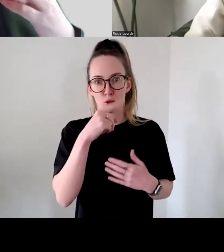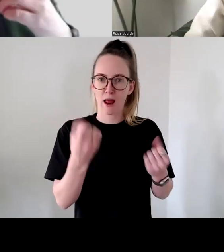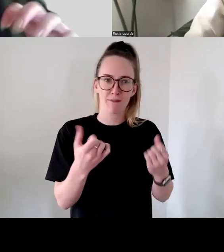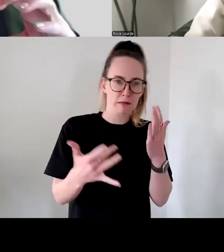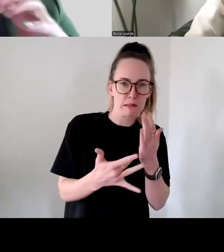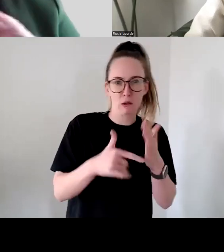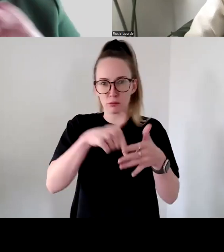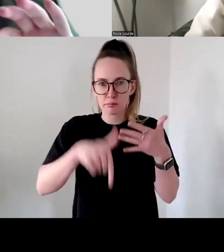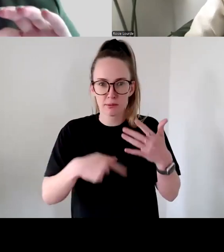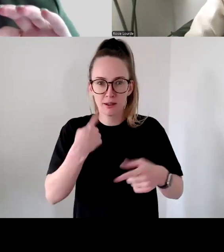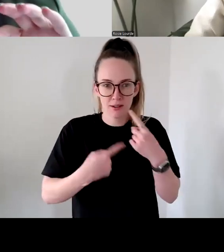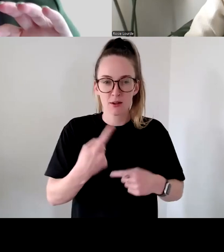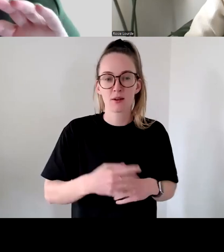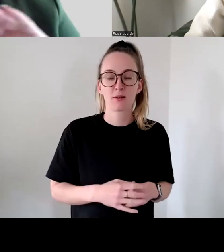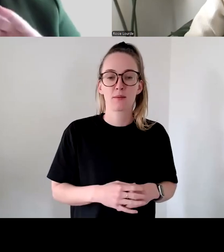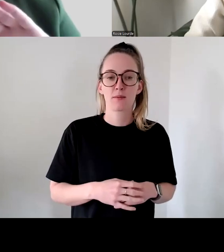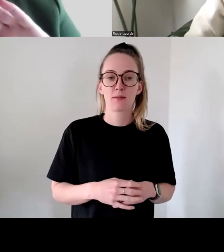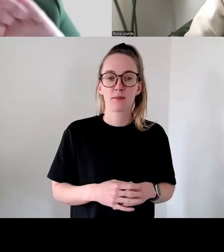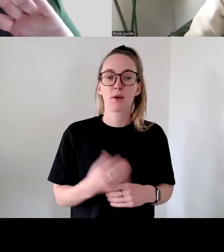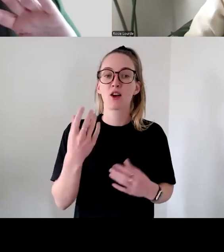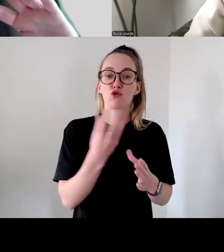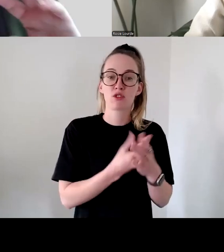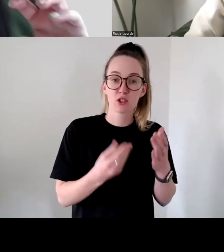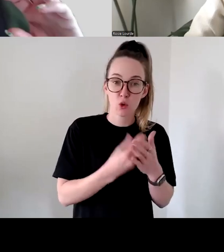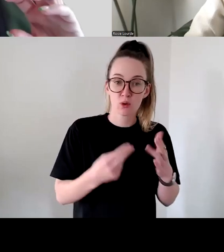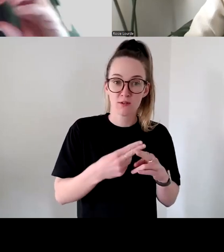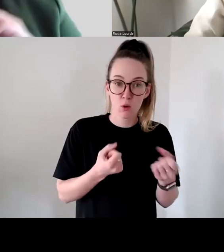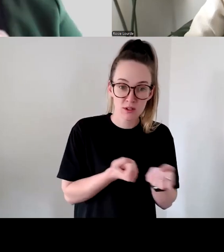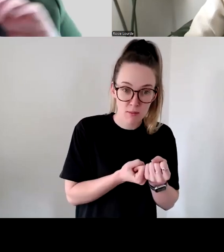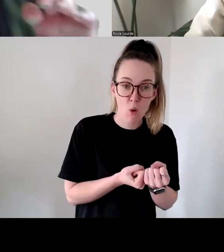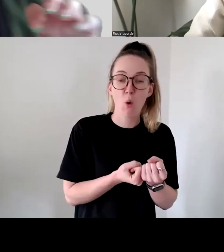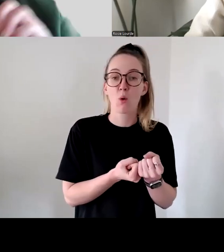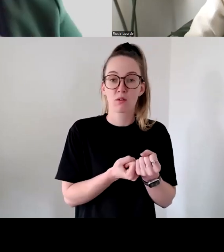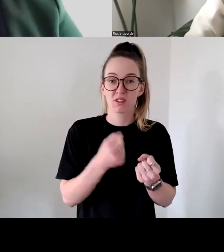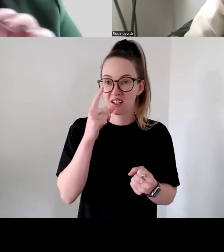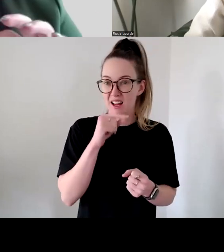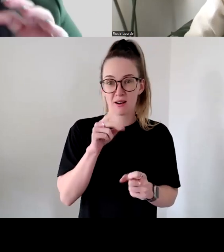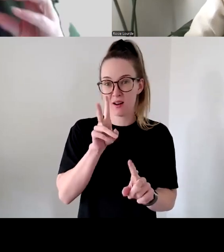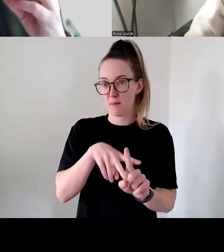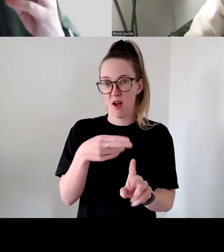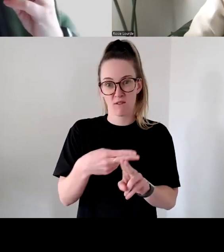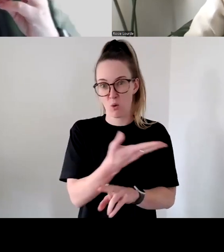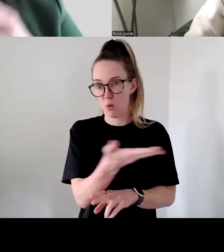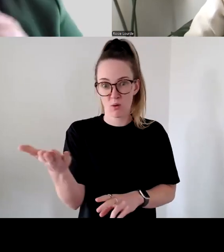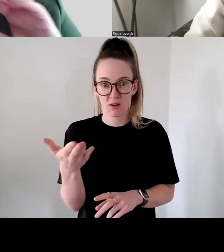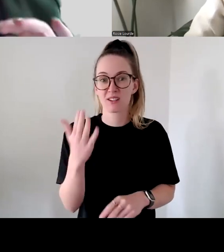for support, exist for you just as much, whether you are a worker or not. Then those